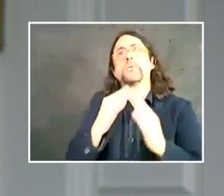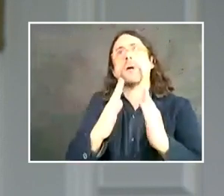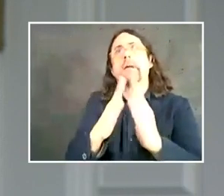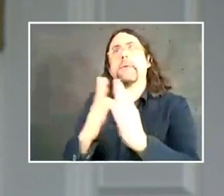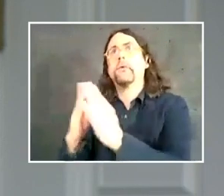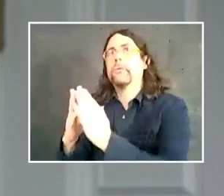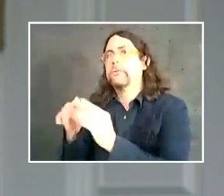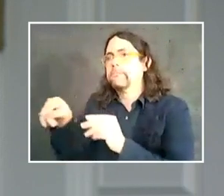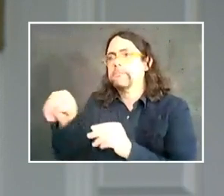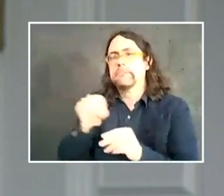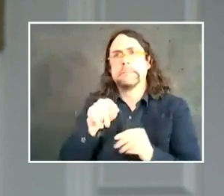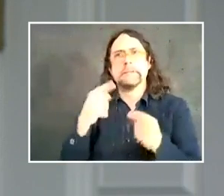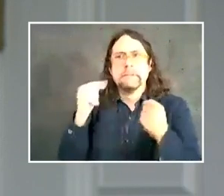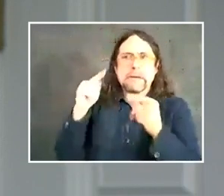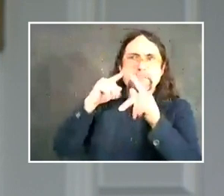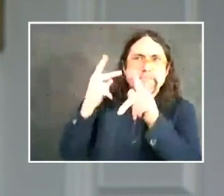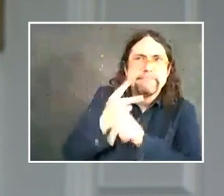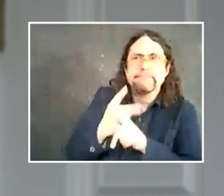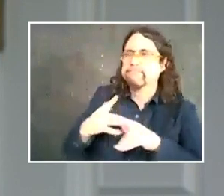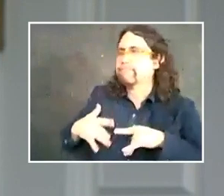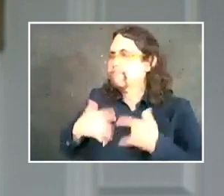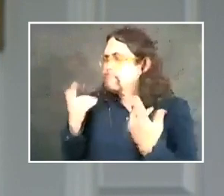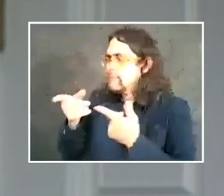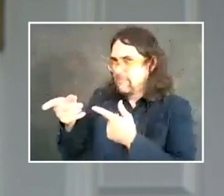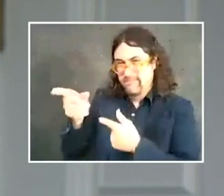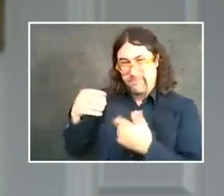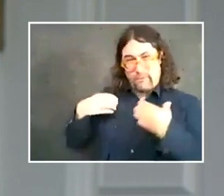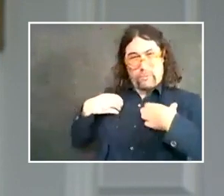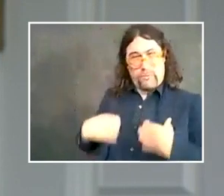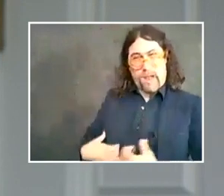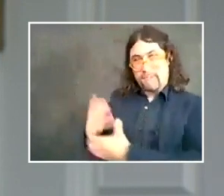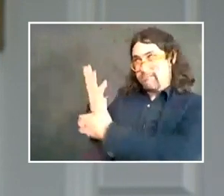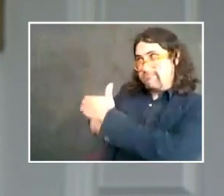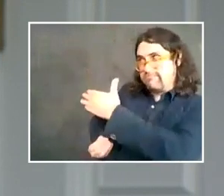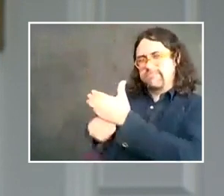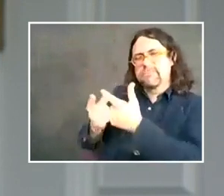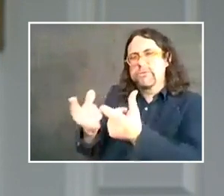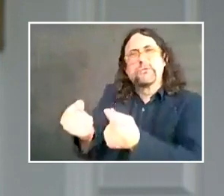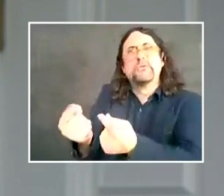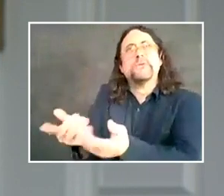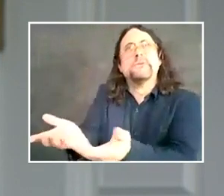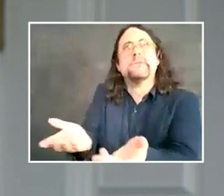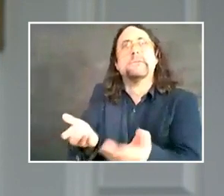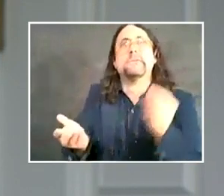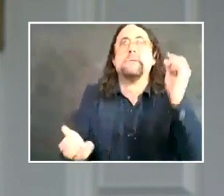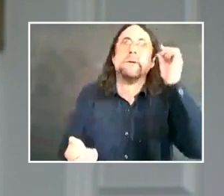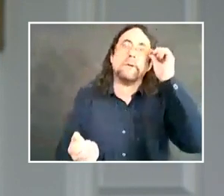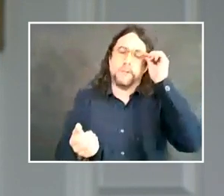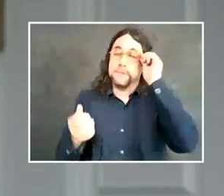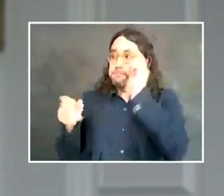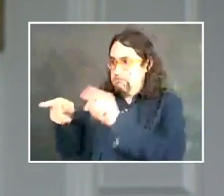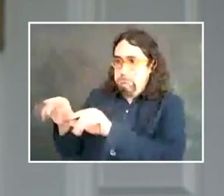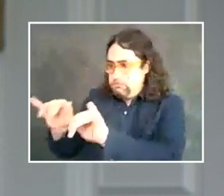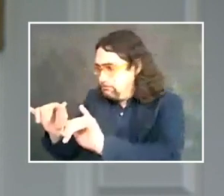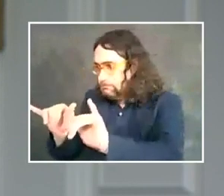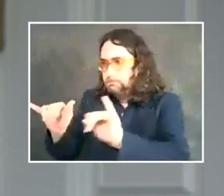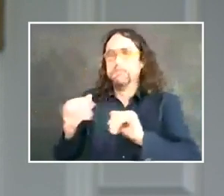CLERGILLIAISONS, IN TERMS OF WHAT TO EXPECT AT THAT LOCATION. PLANS WERE PUT IN PLACE.